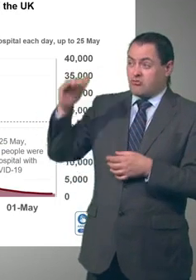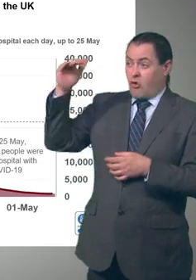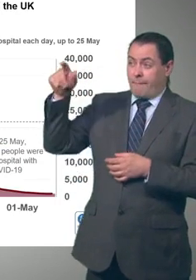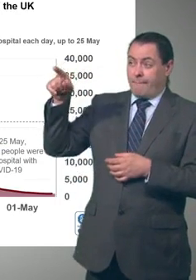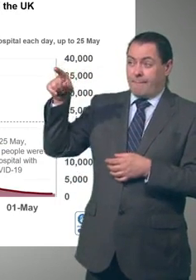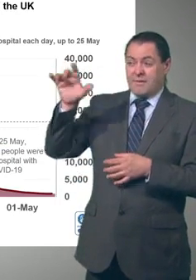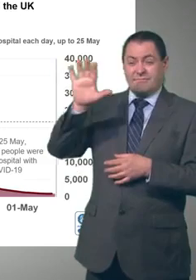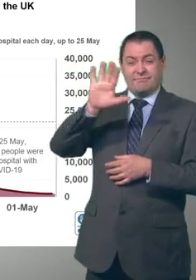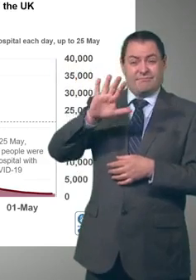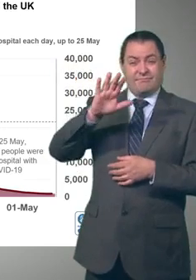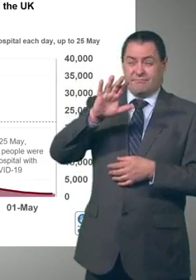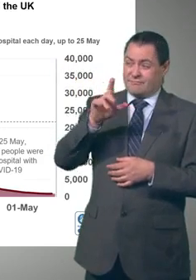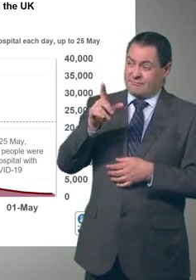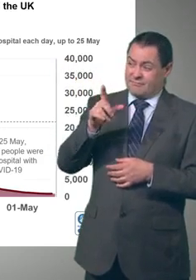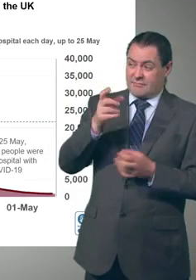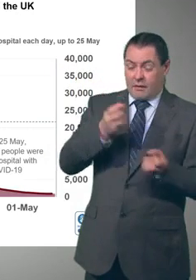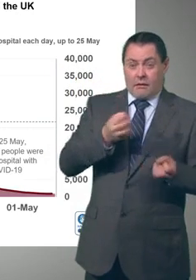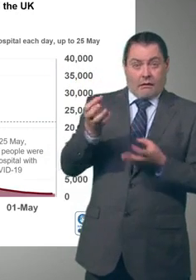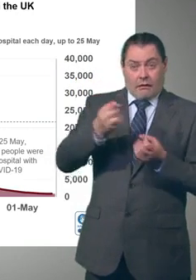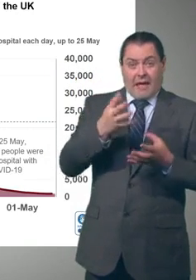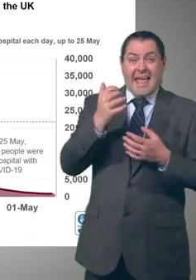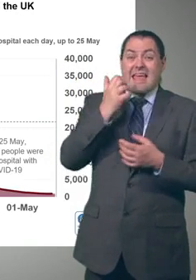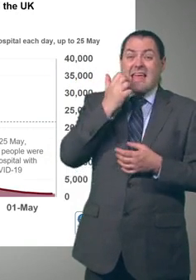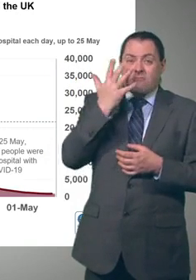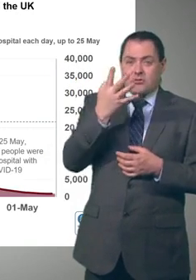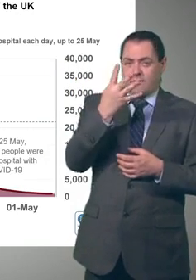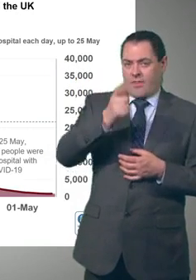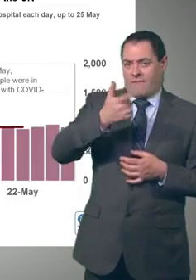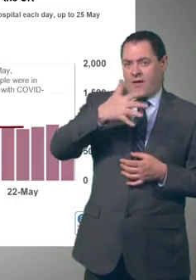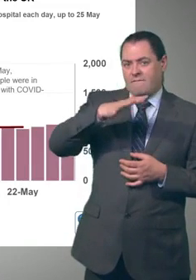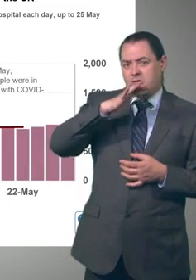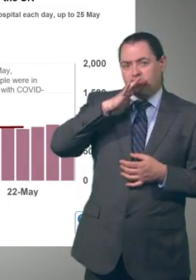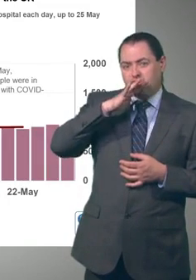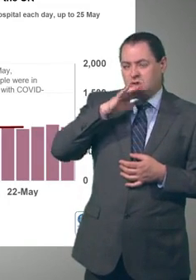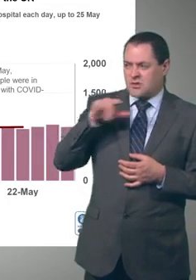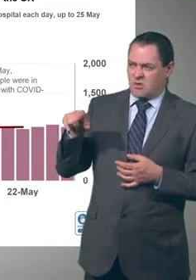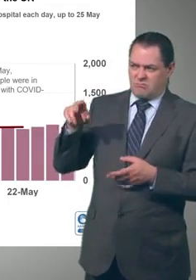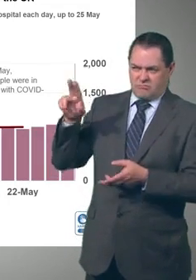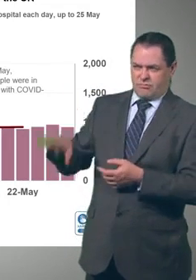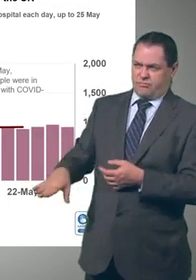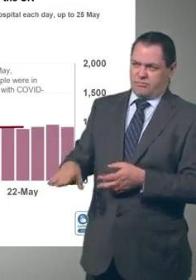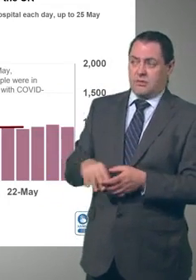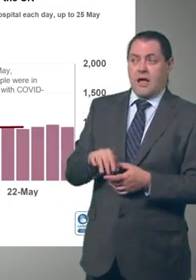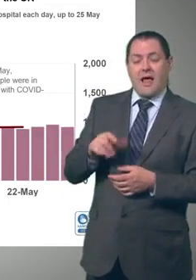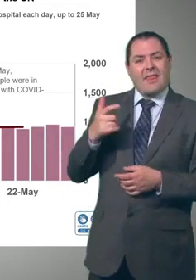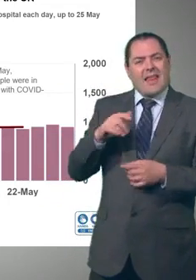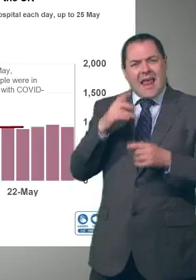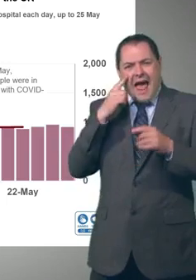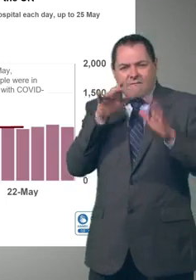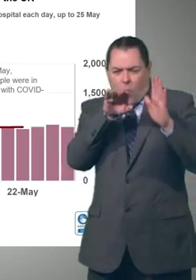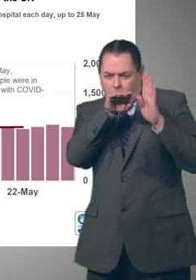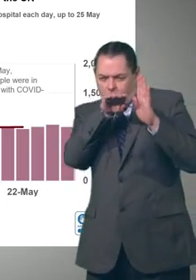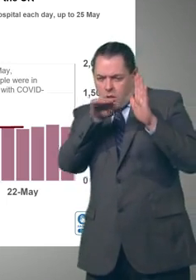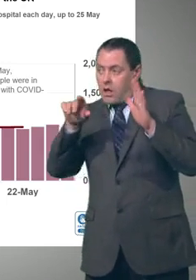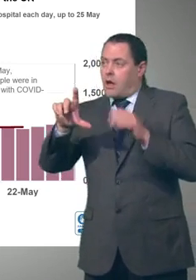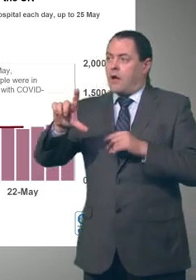half thousand missions every day and we're just going to look on the next side at the